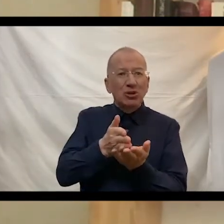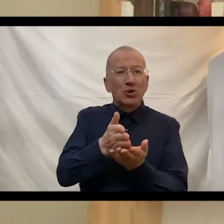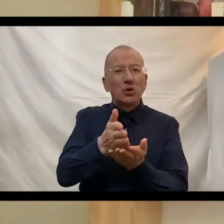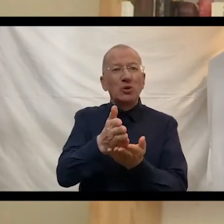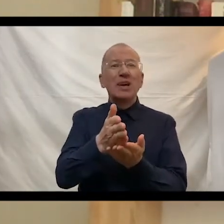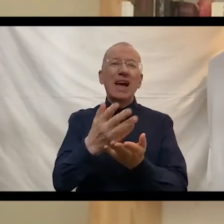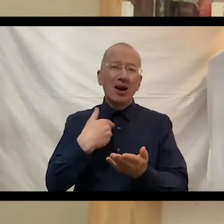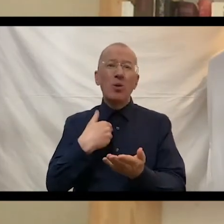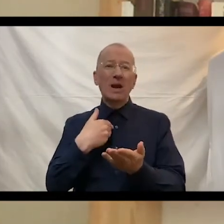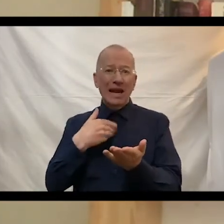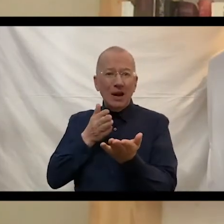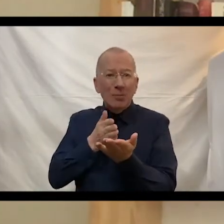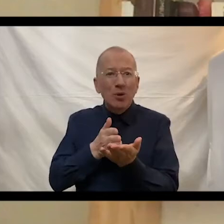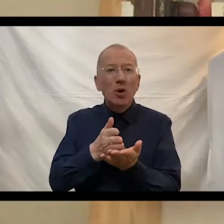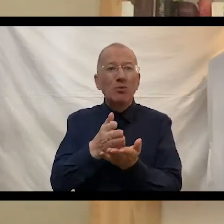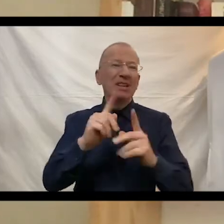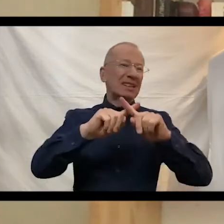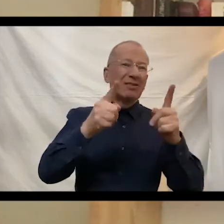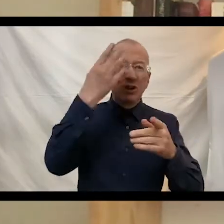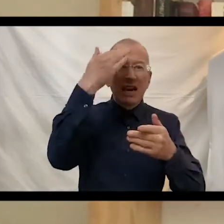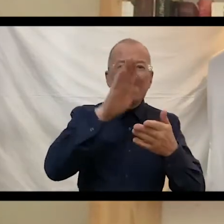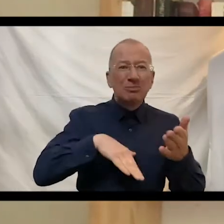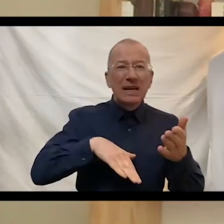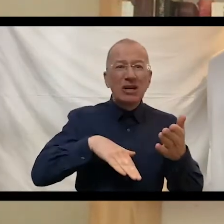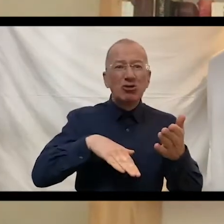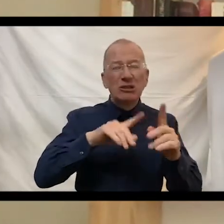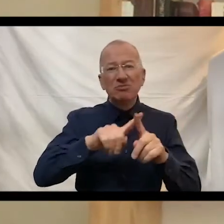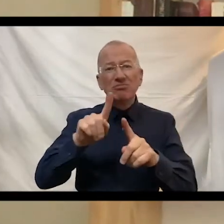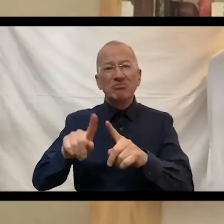how we, how we move. Um, yeah, different experiences,